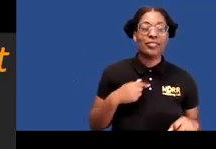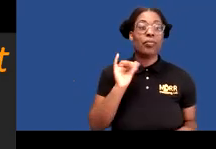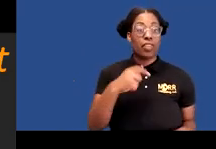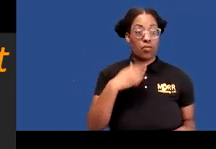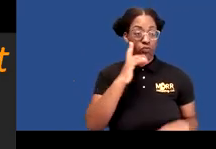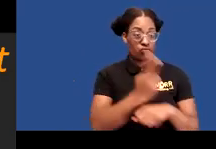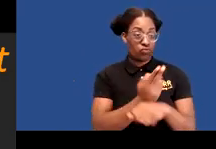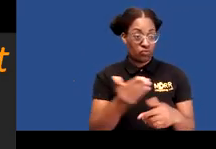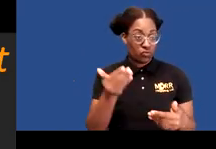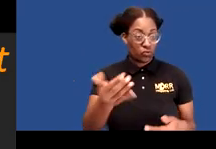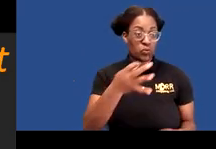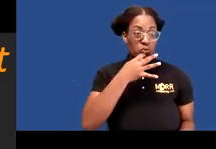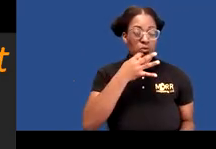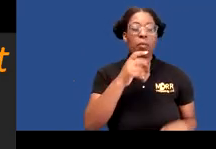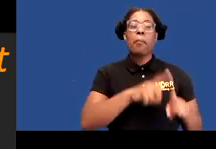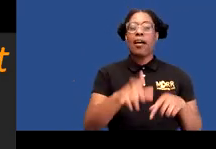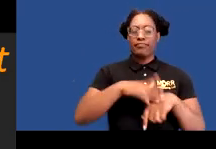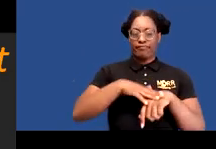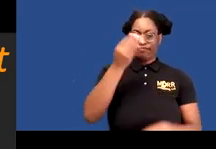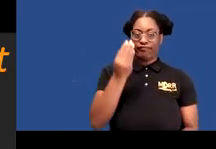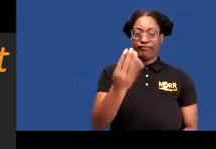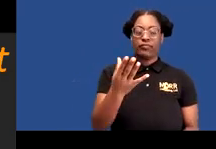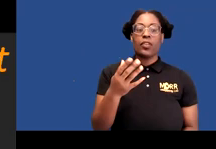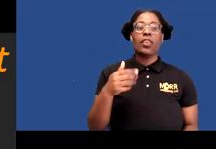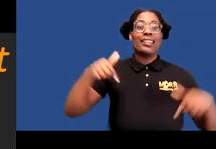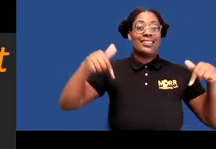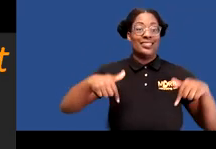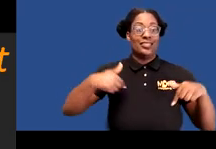I do want to note: this is my second time leading this webinar,